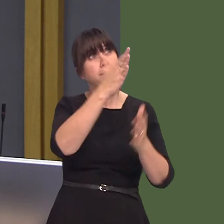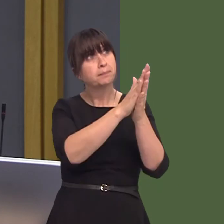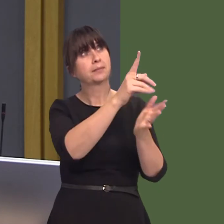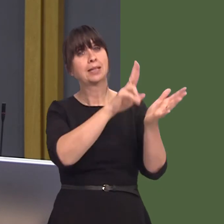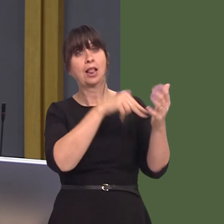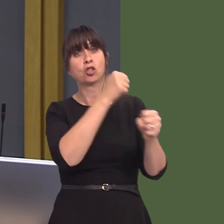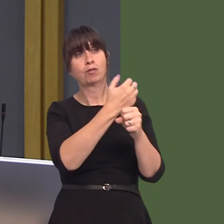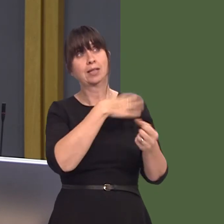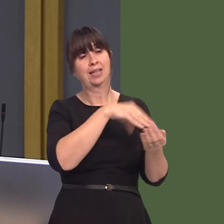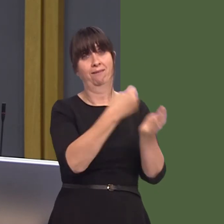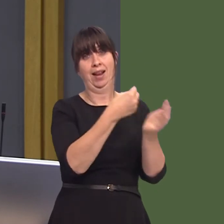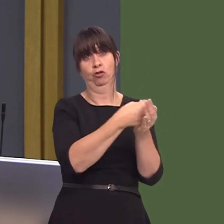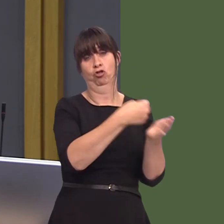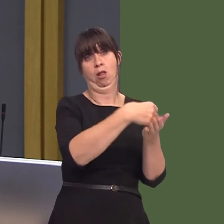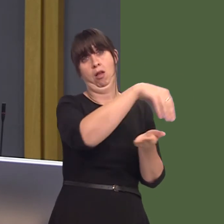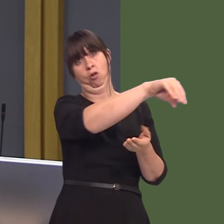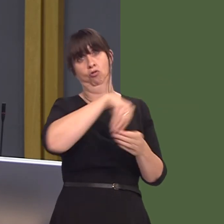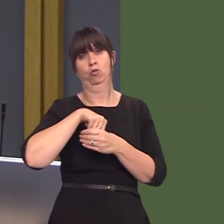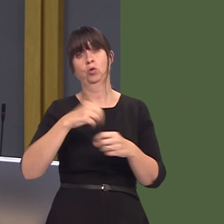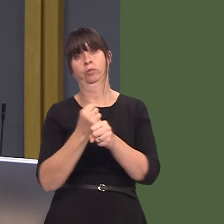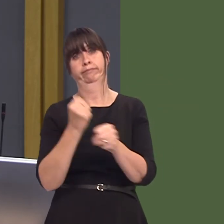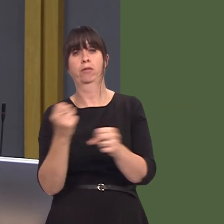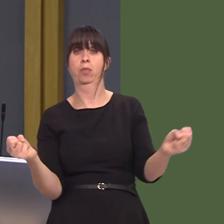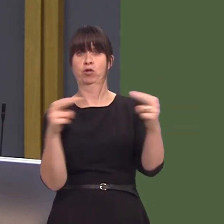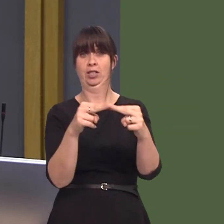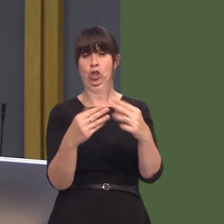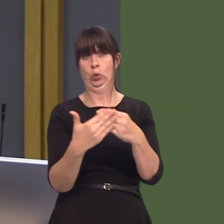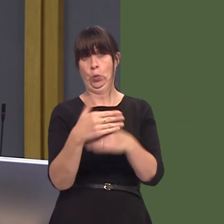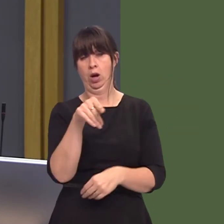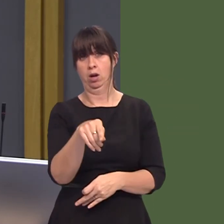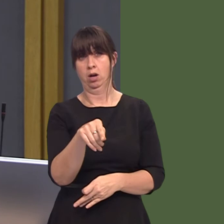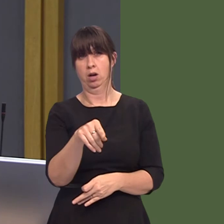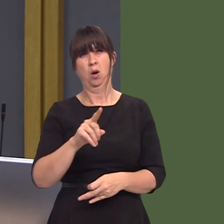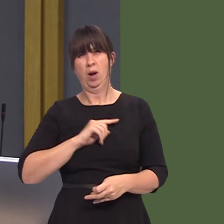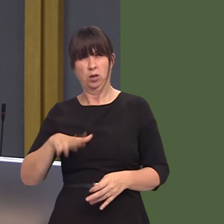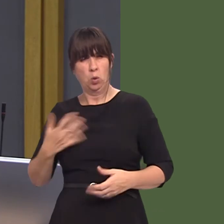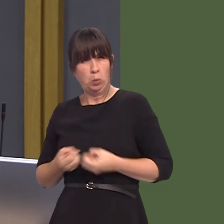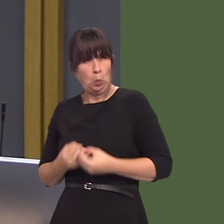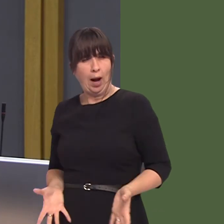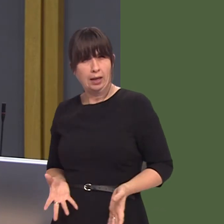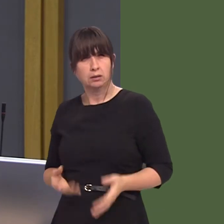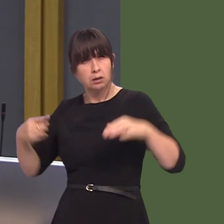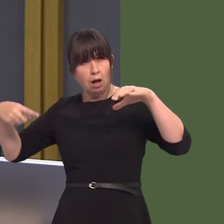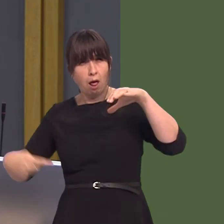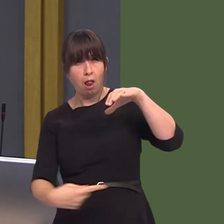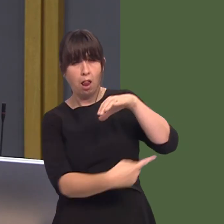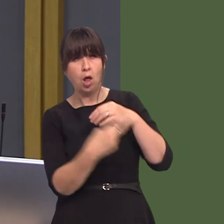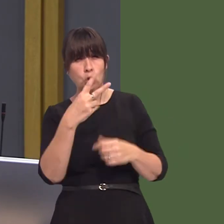a financial contribution towards the bridge rather than wasting £200 million on a tunnel under the Menai strait.